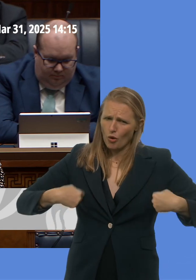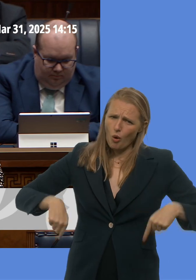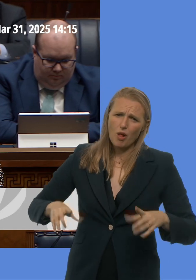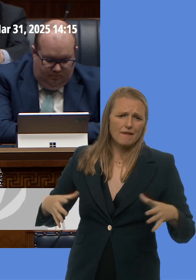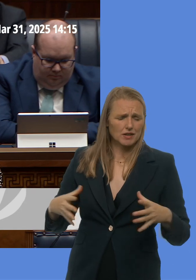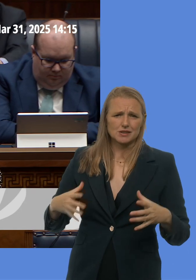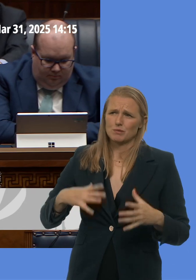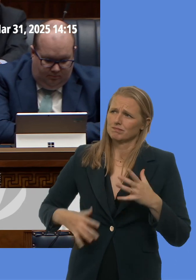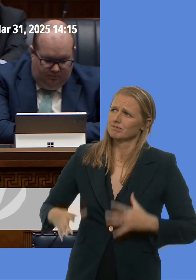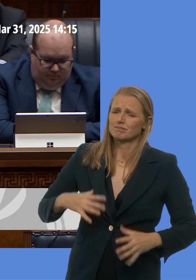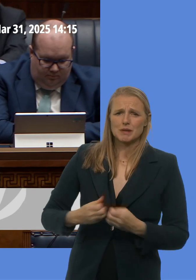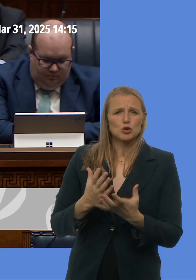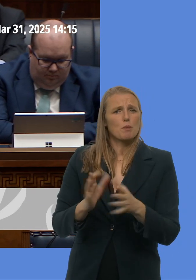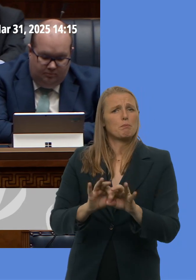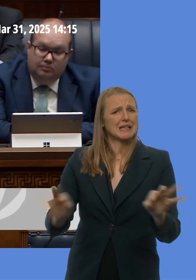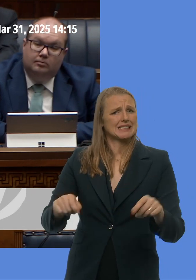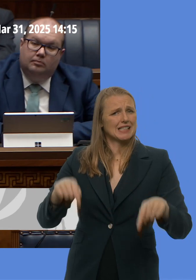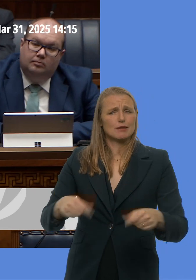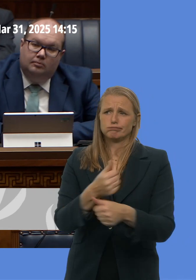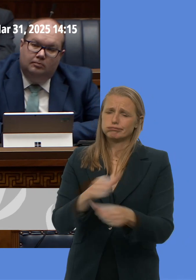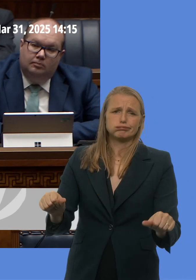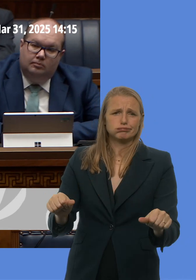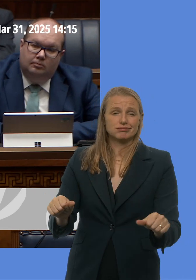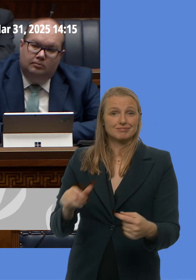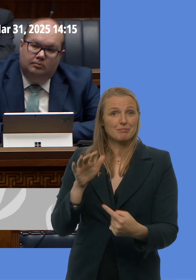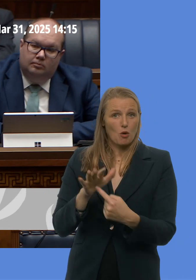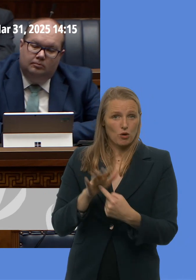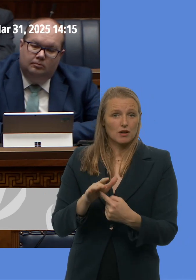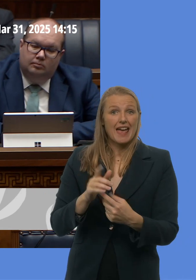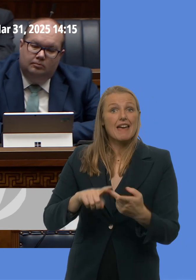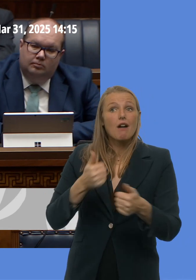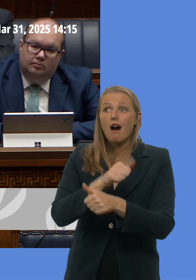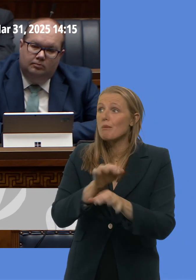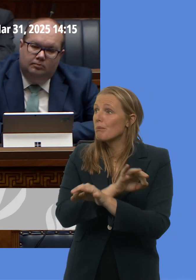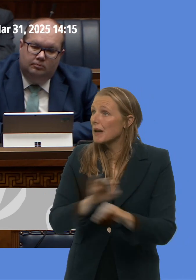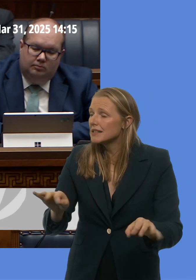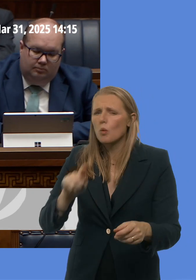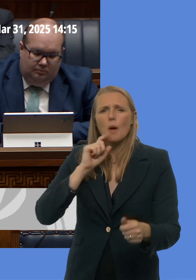sure that everyone feels the benefit of a growing economy, an improved environment and a fairer society.